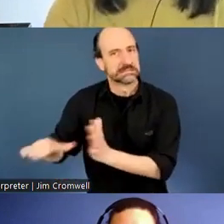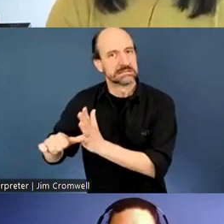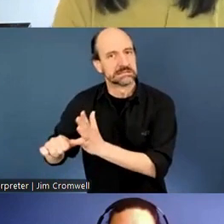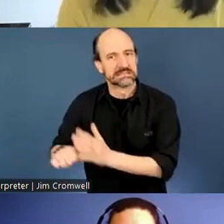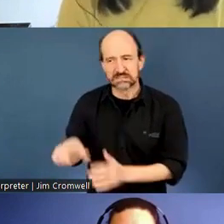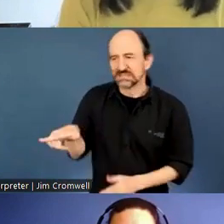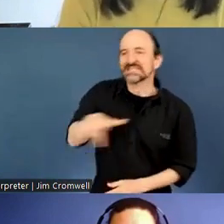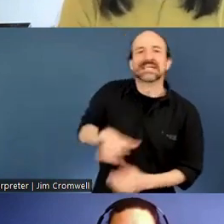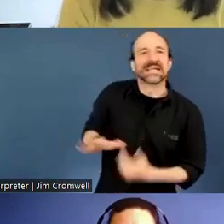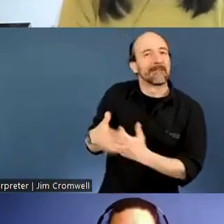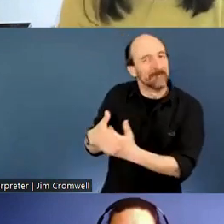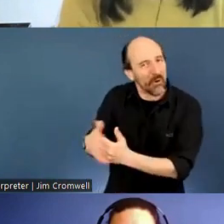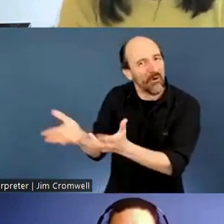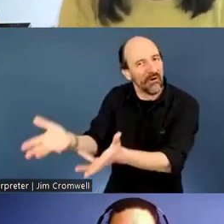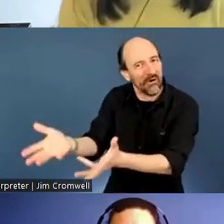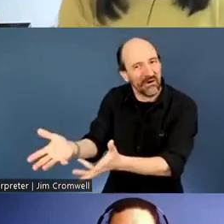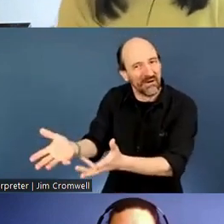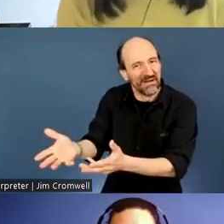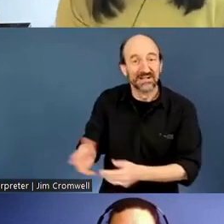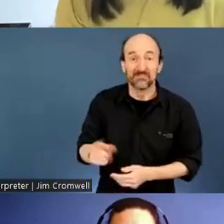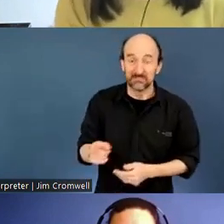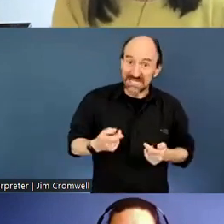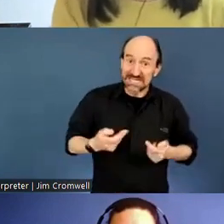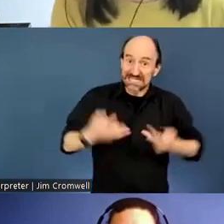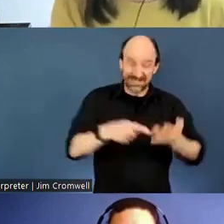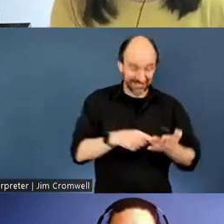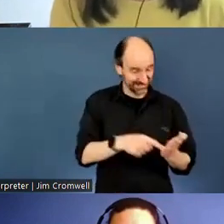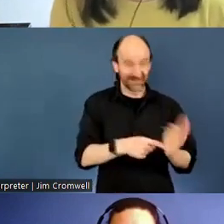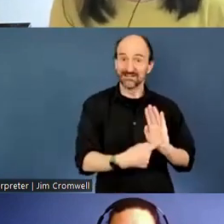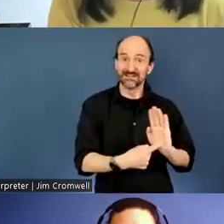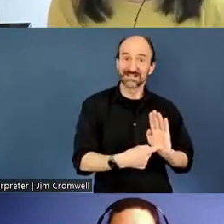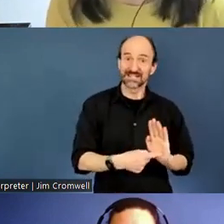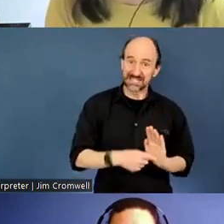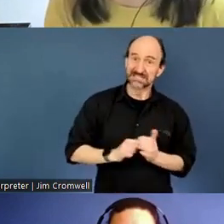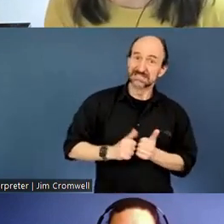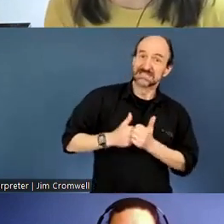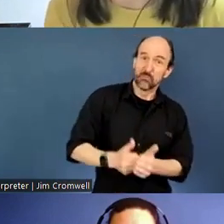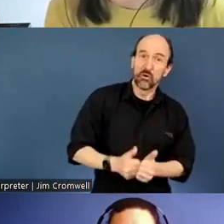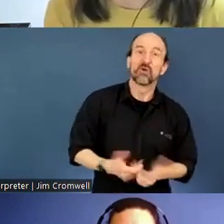They use their data to support their advocacy effort for